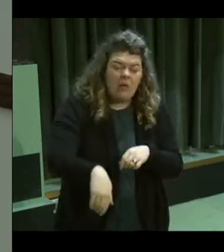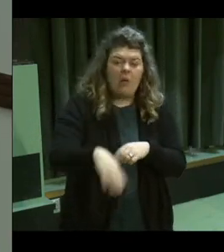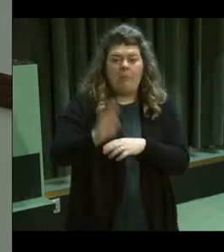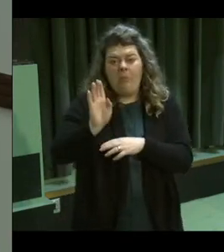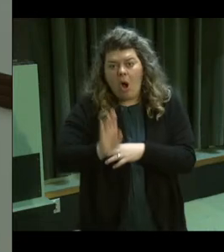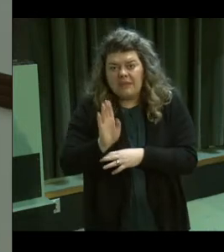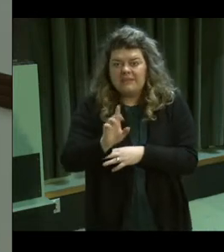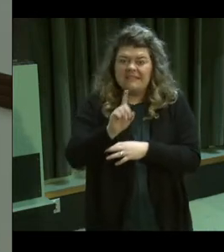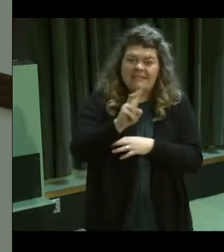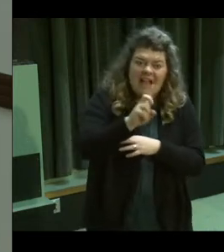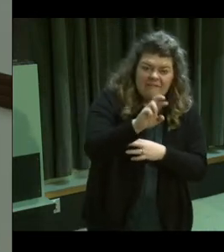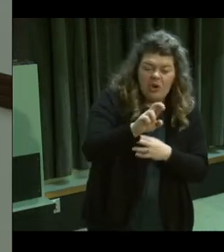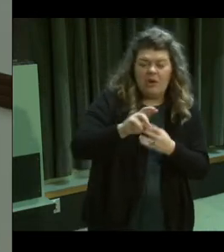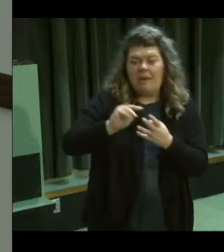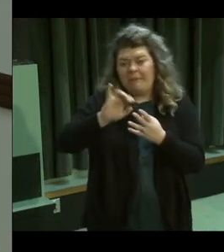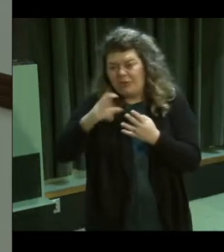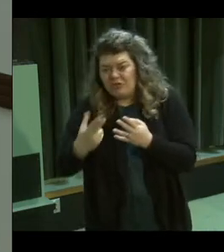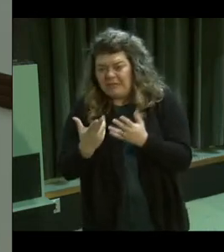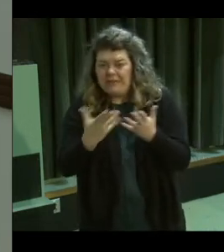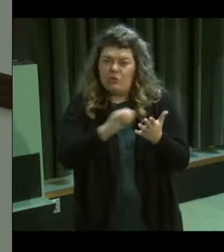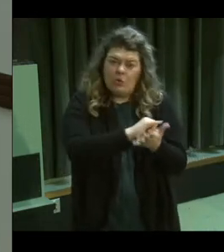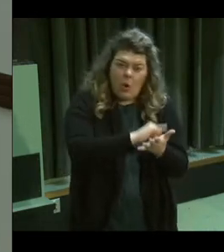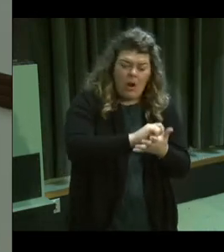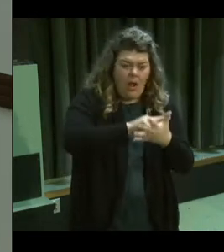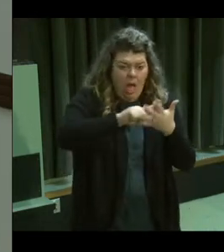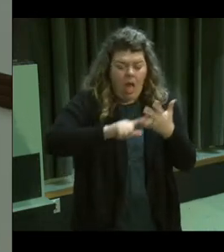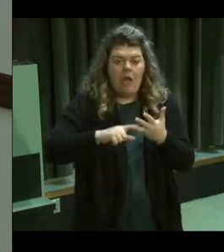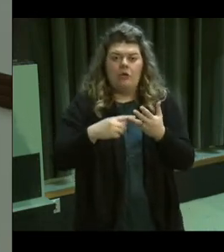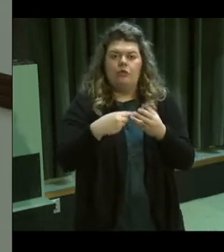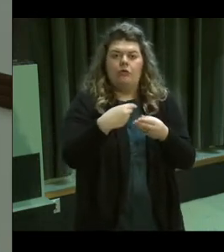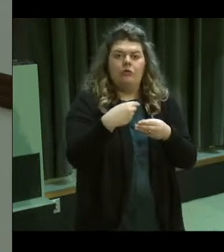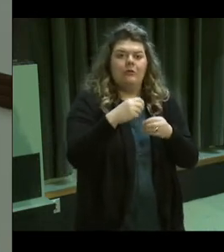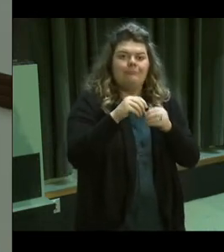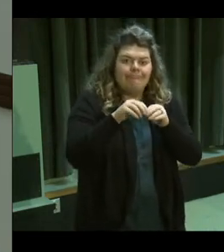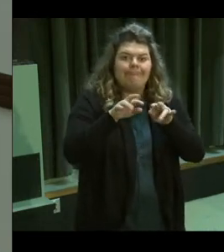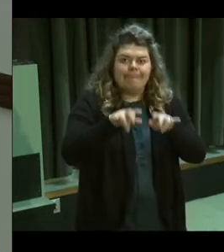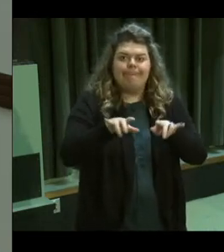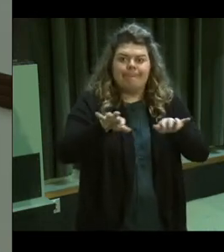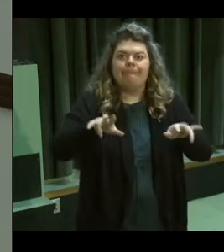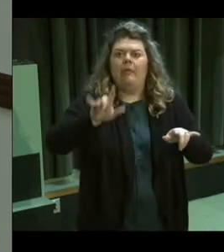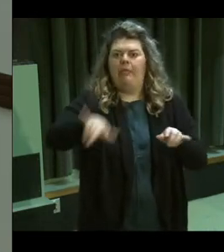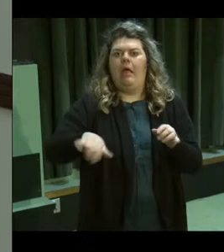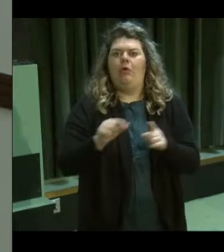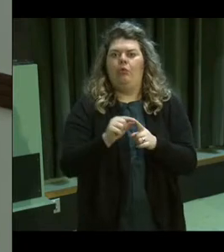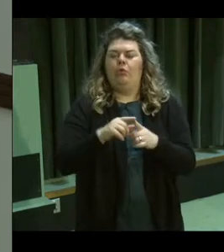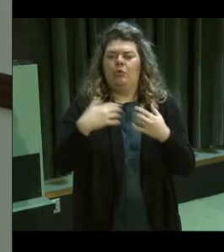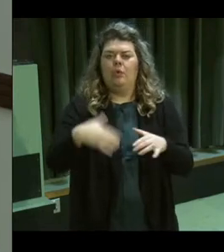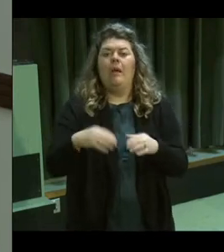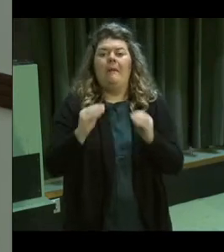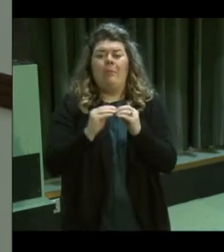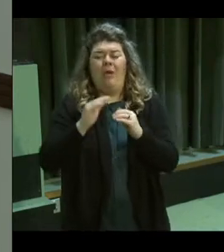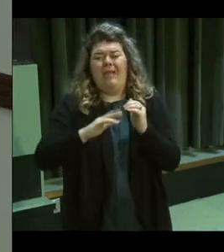Denver, here in Michigan, and New York to spread the word